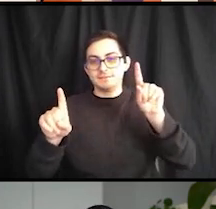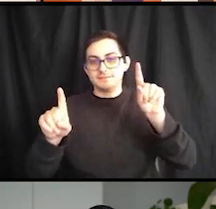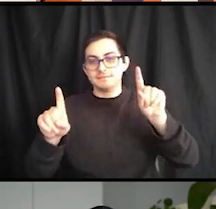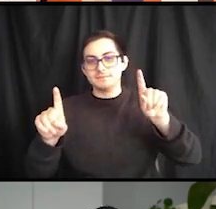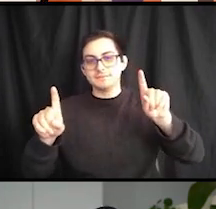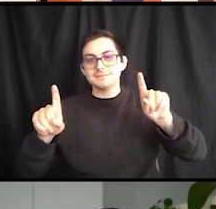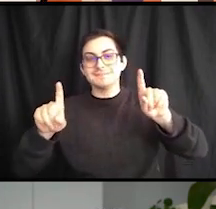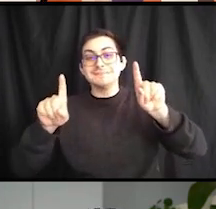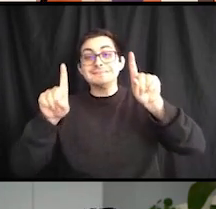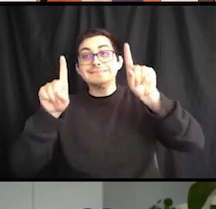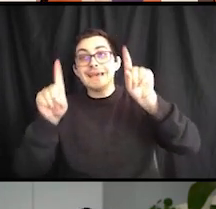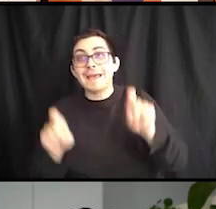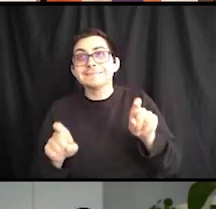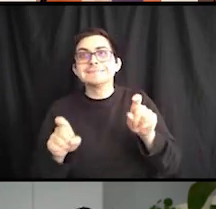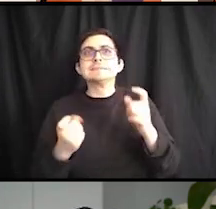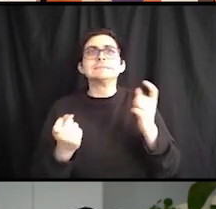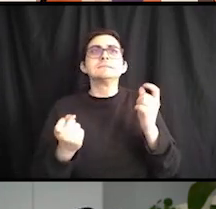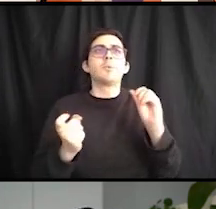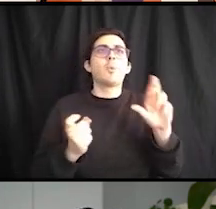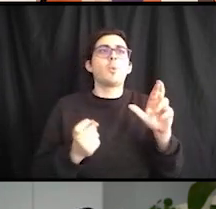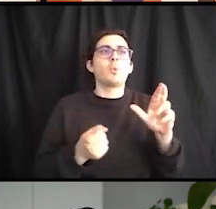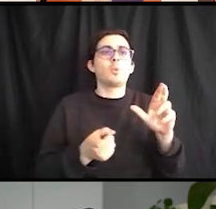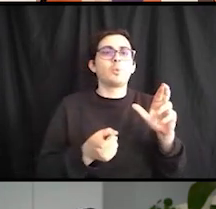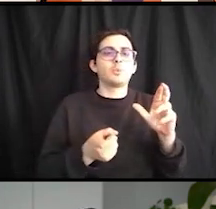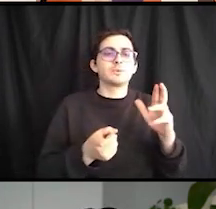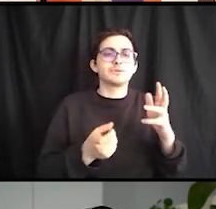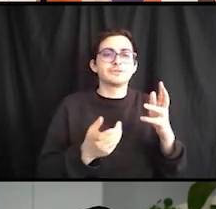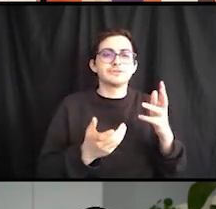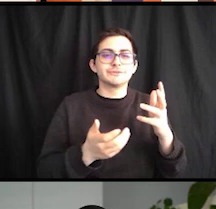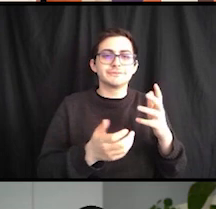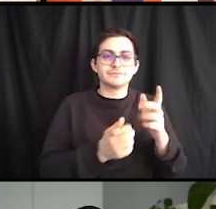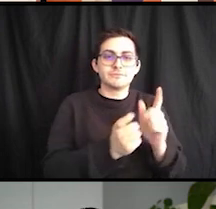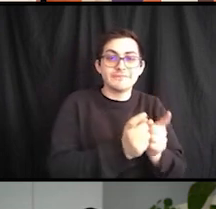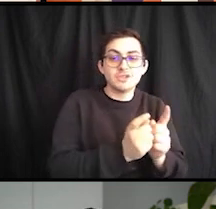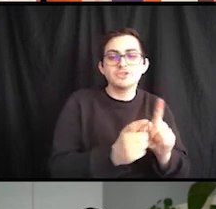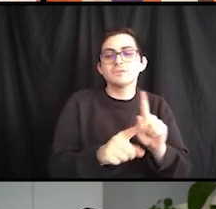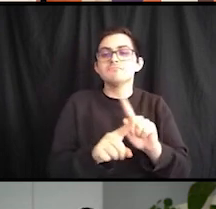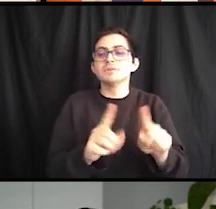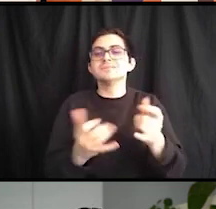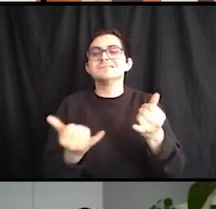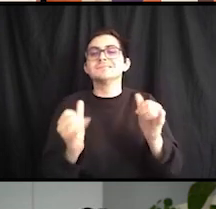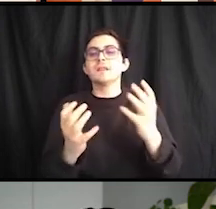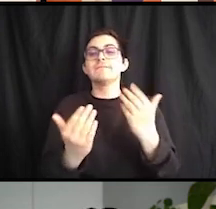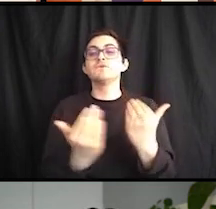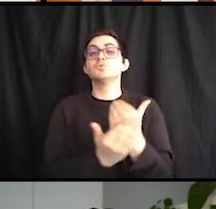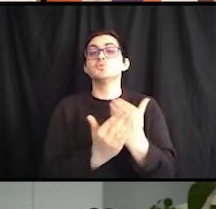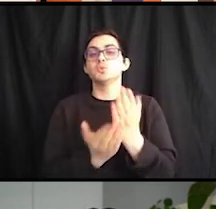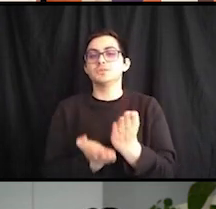want to make a tweak or make a design suggestion. So what we can do then is create a branch.